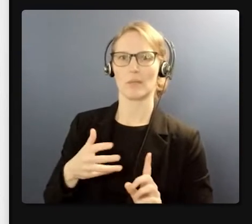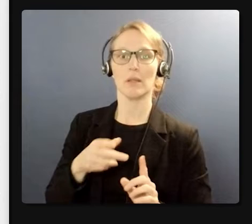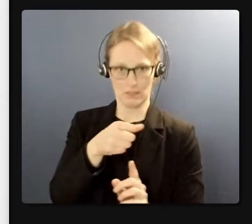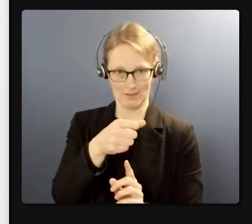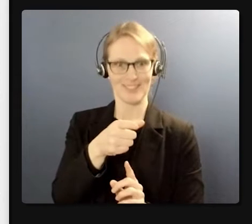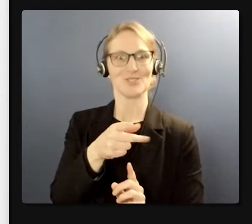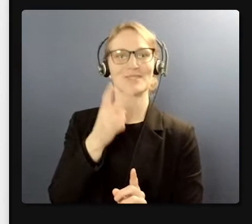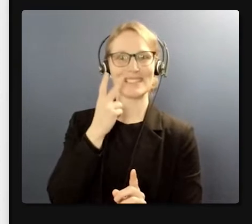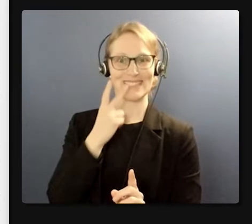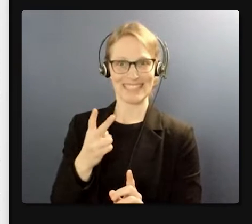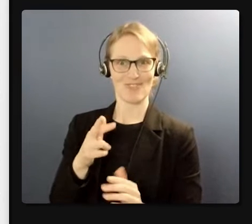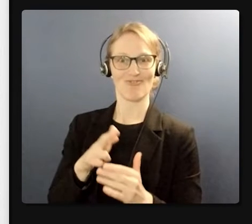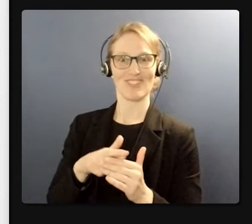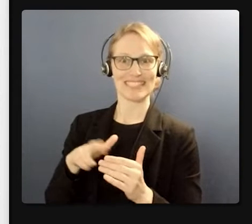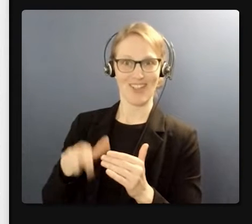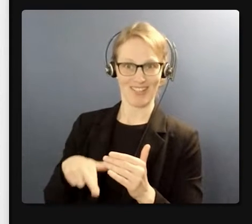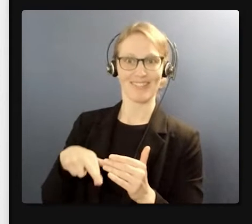And that is the straightforward allegation.